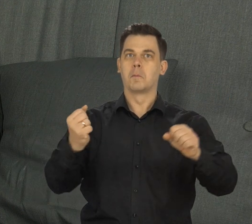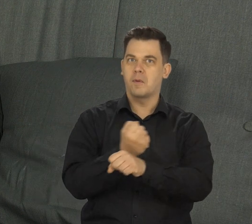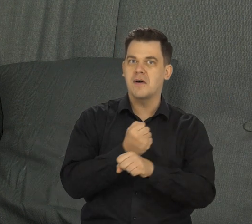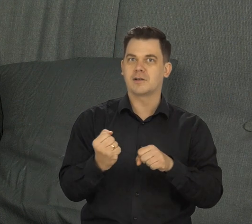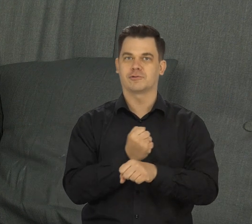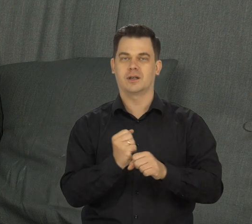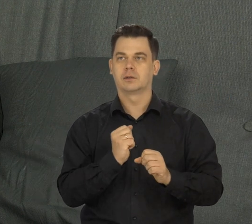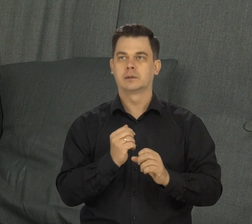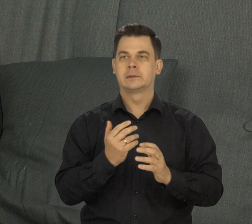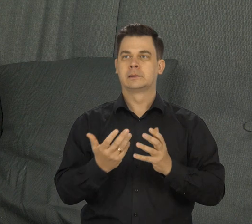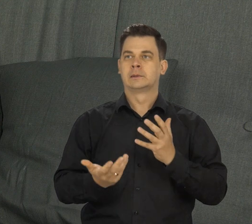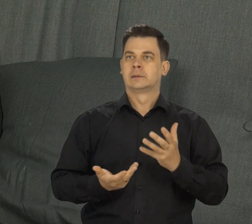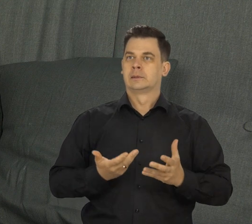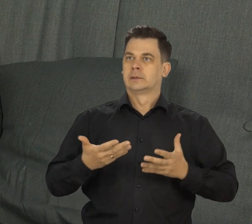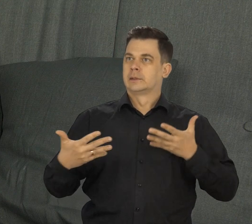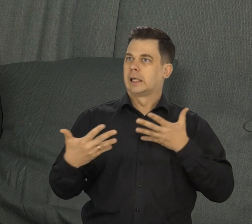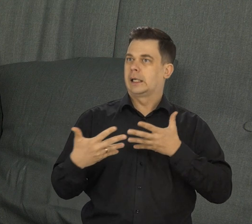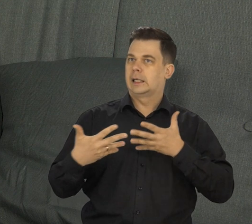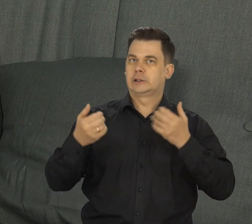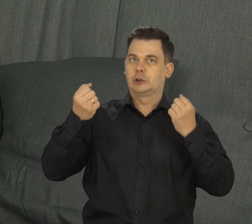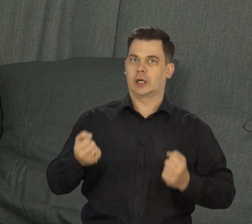we suddenly found that it was difficult for us to communicate,